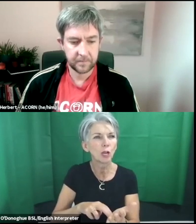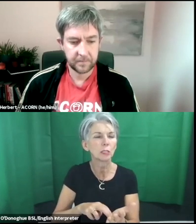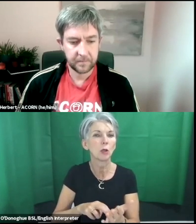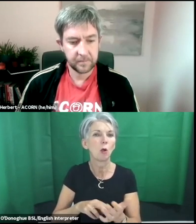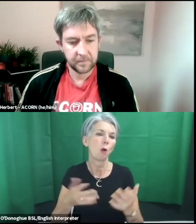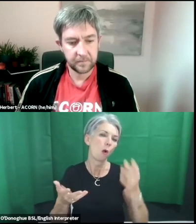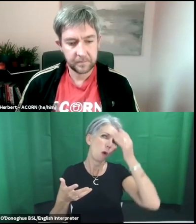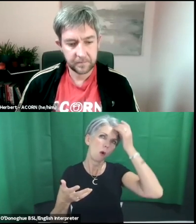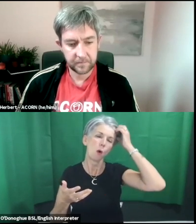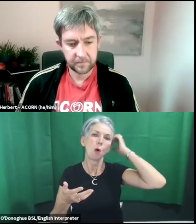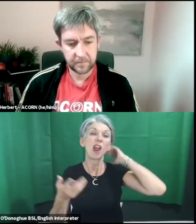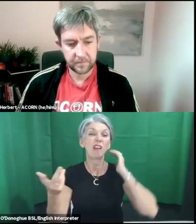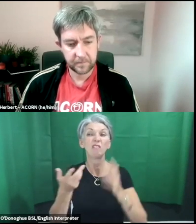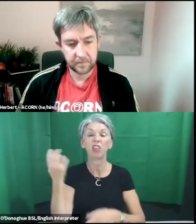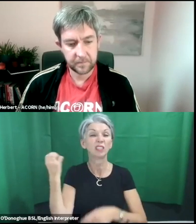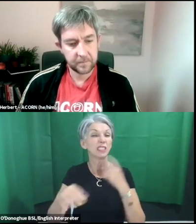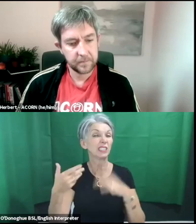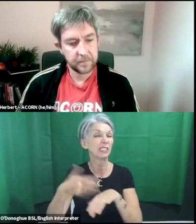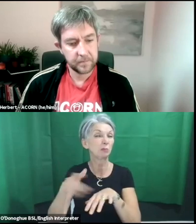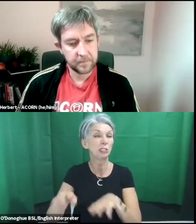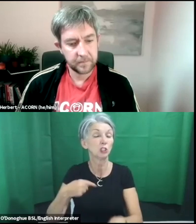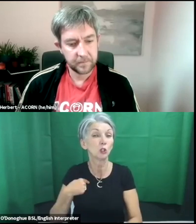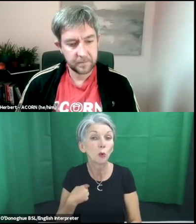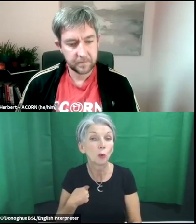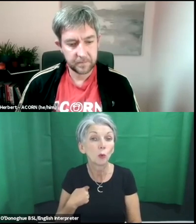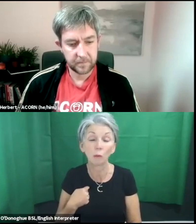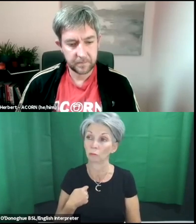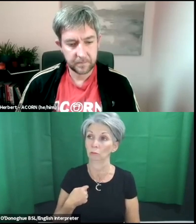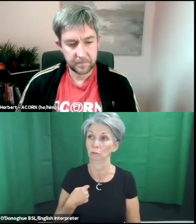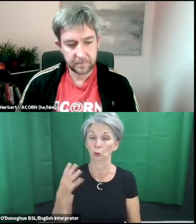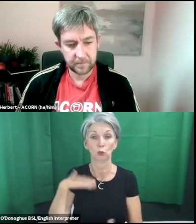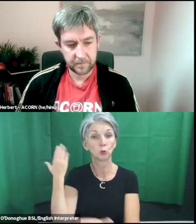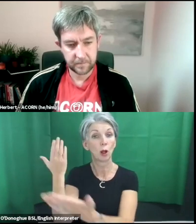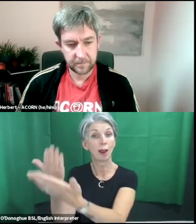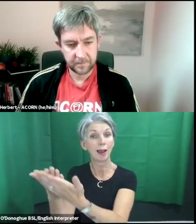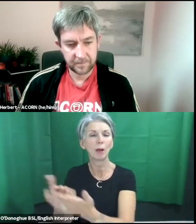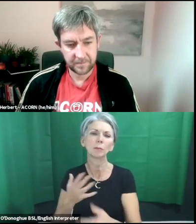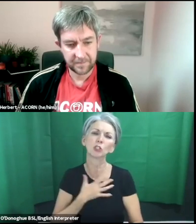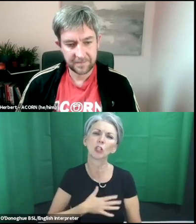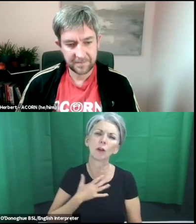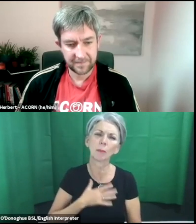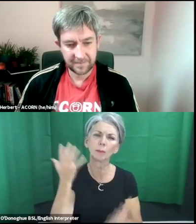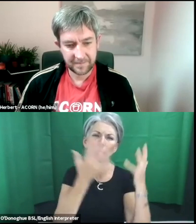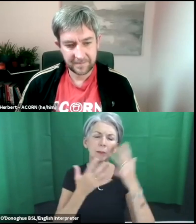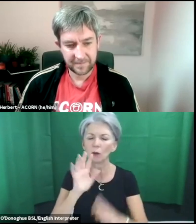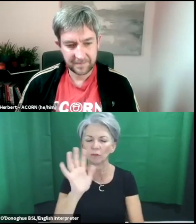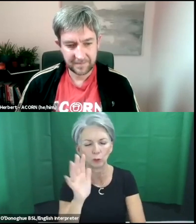you want to make a claim- sorry, I'm getting a bit- this is confusing maybe.